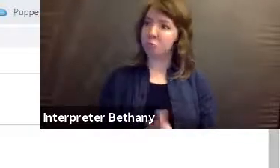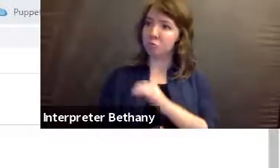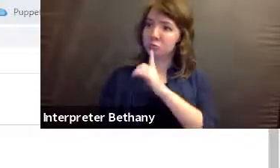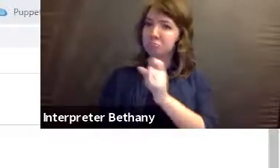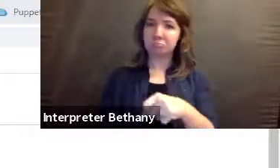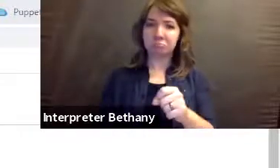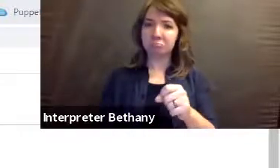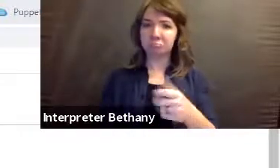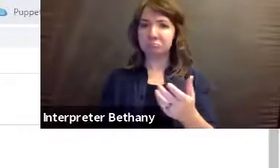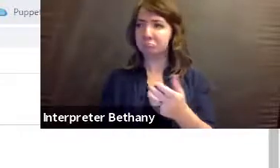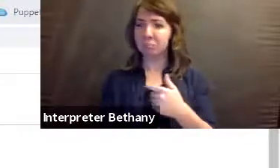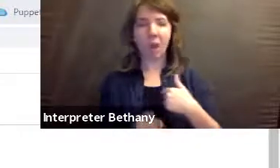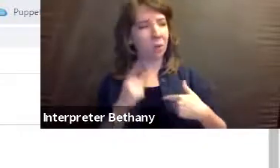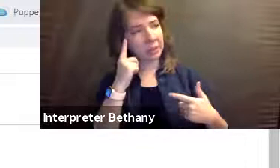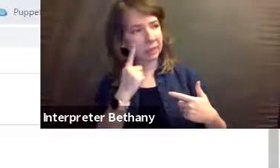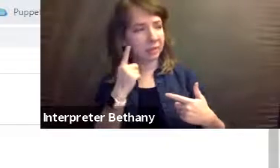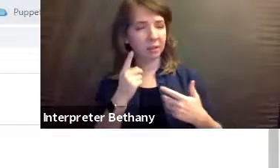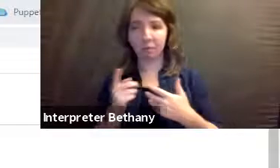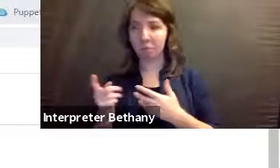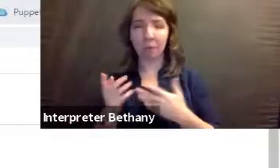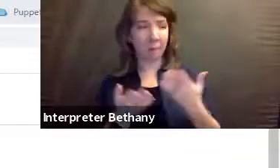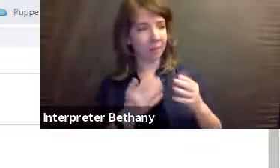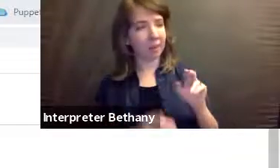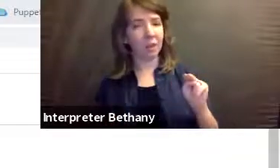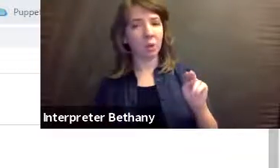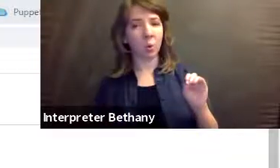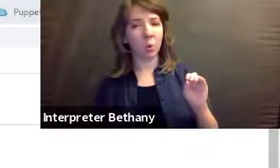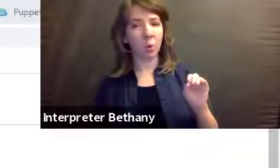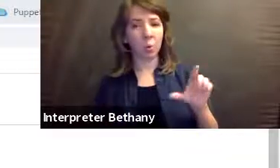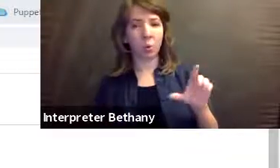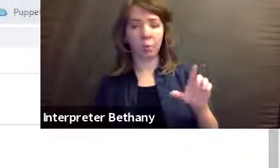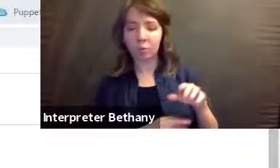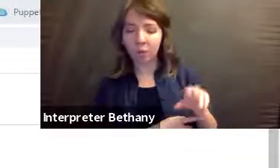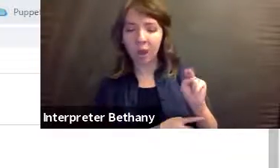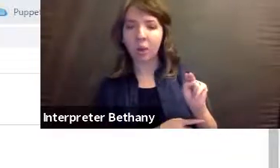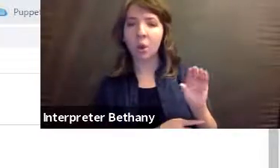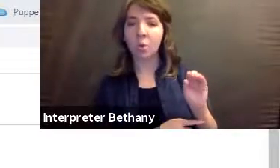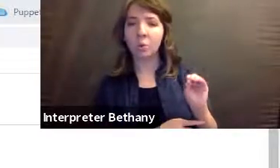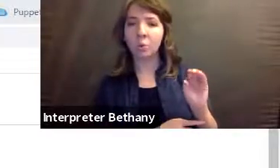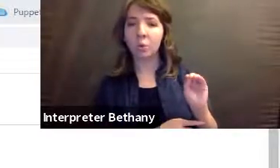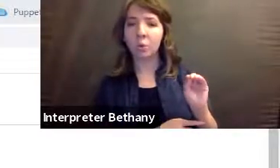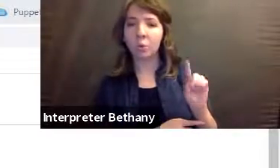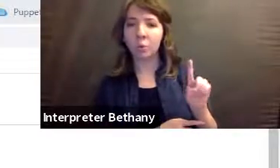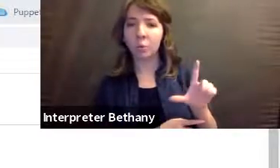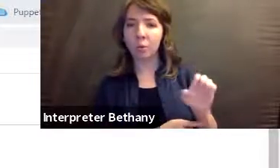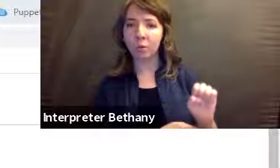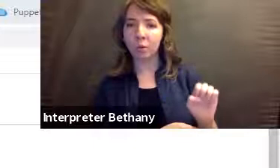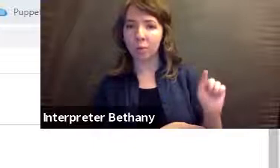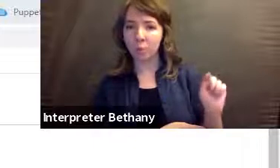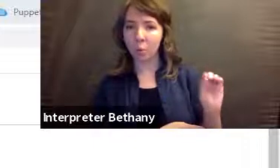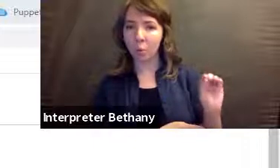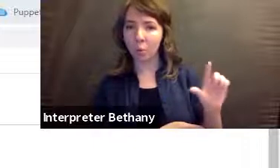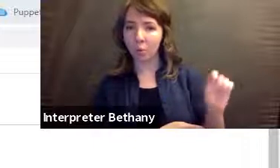laurel doud: I mean, I was telling the open maybe noodle tools, maybe that might be something of interest instructors to note that we have noodle tools.